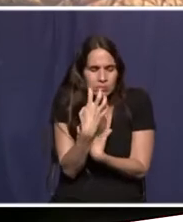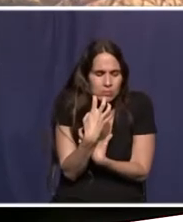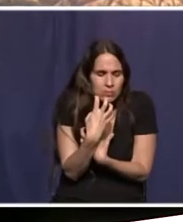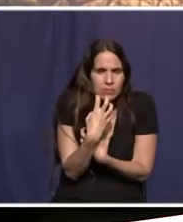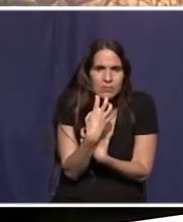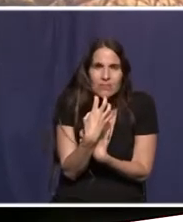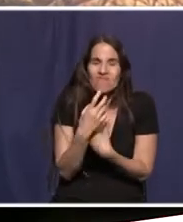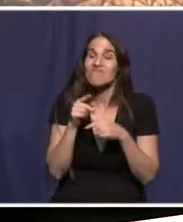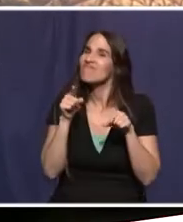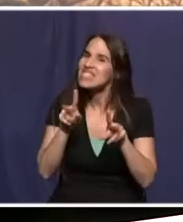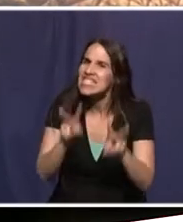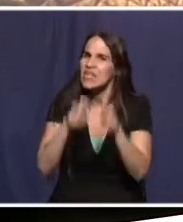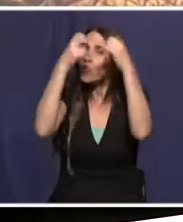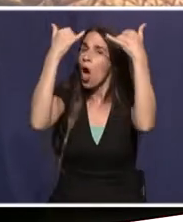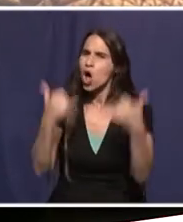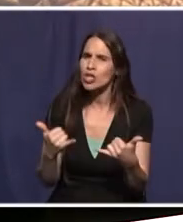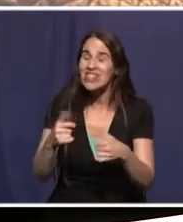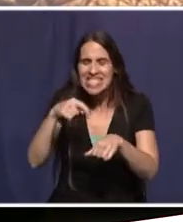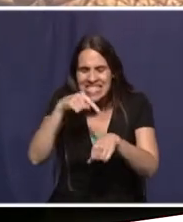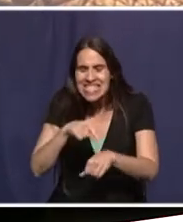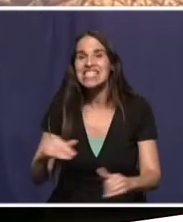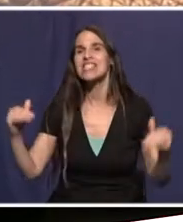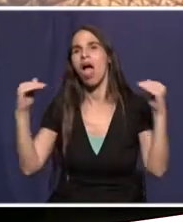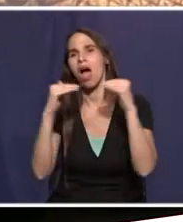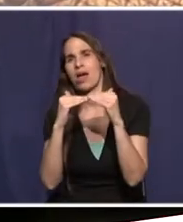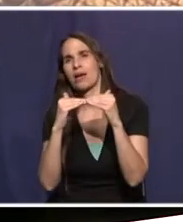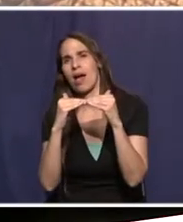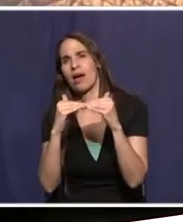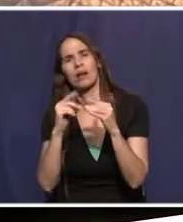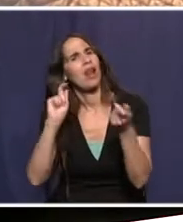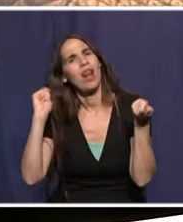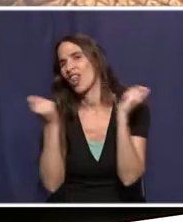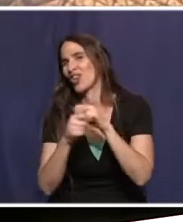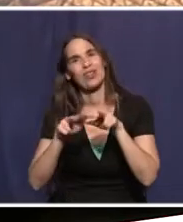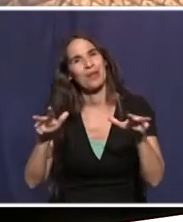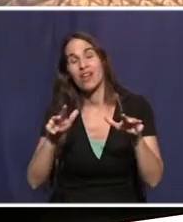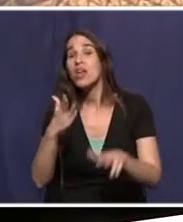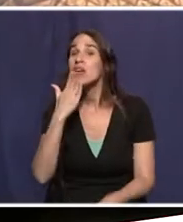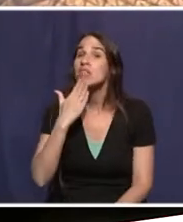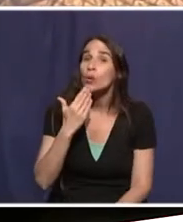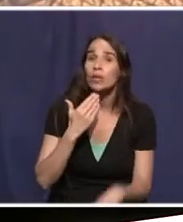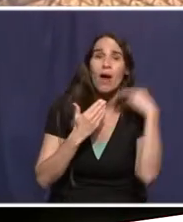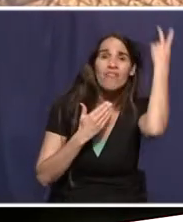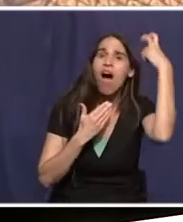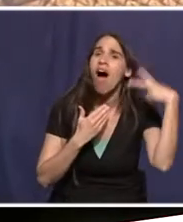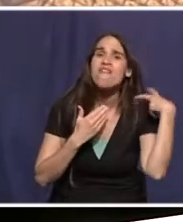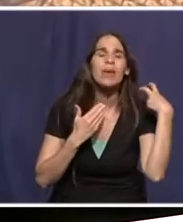Now is the time to change that balance, Jews and Arabs, religious and secular,